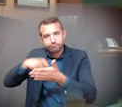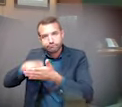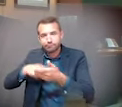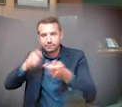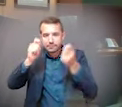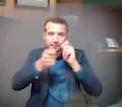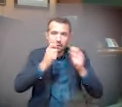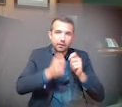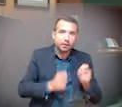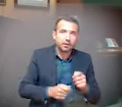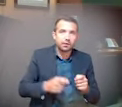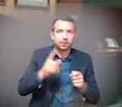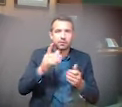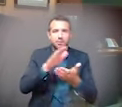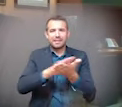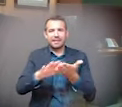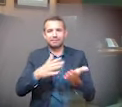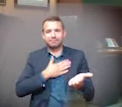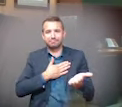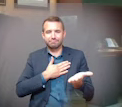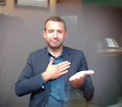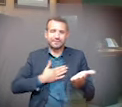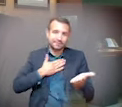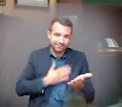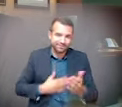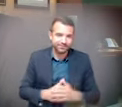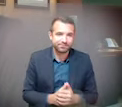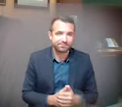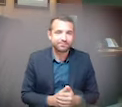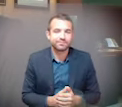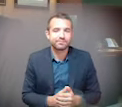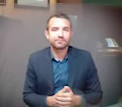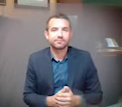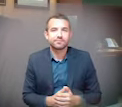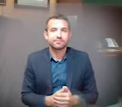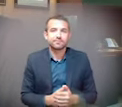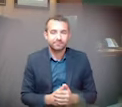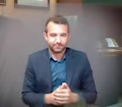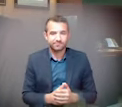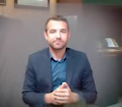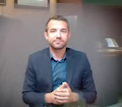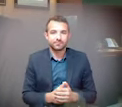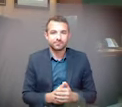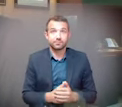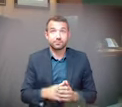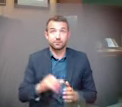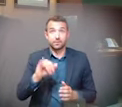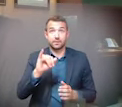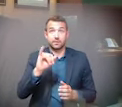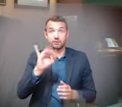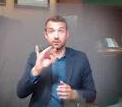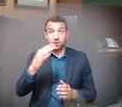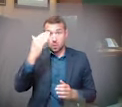So be kind, everybody. Diane: So yeah. No, absolutely. I think we are in for a... If you know LeDerick's work